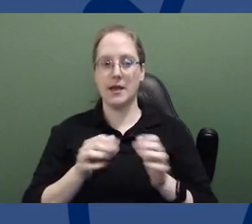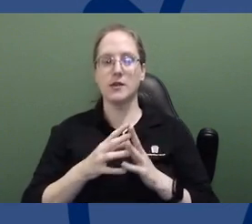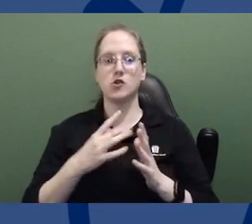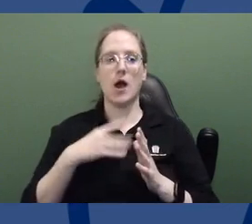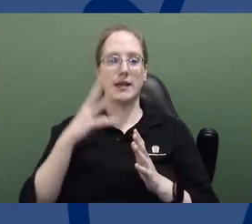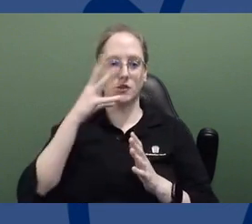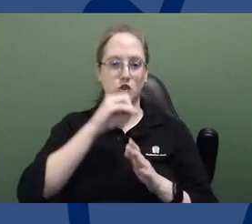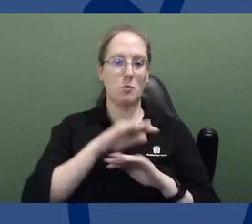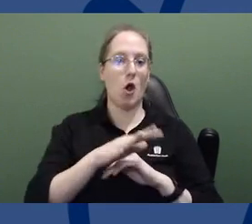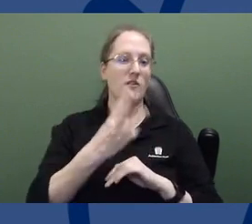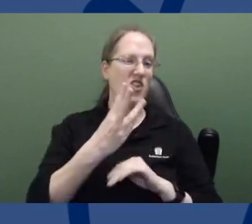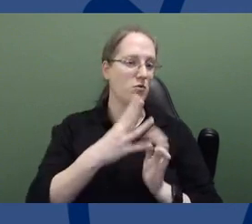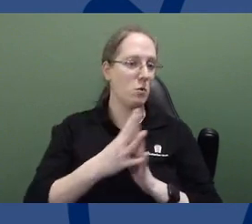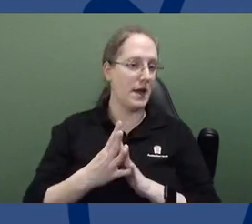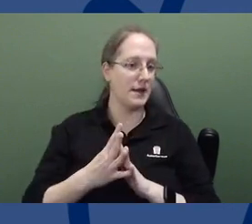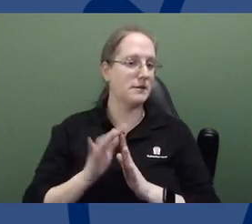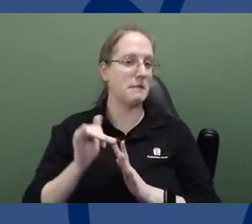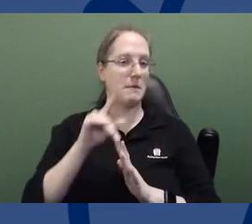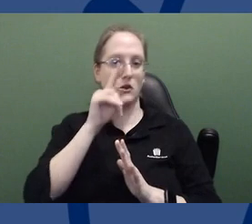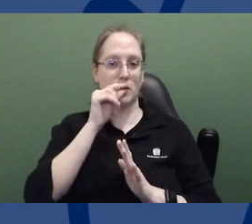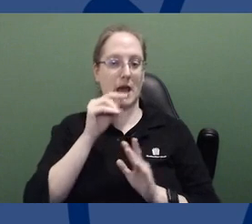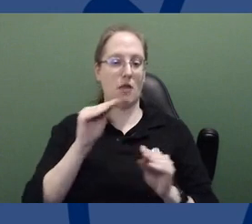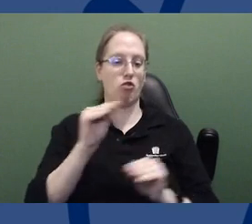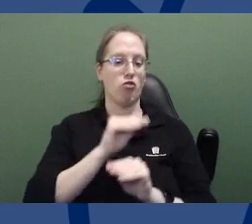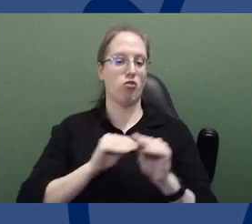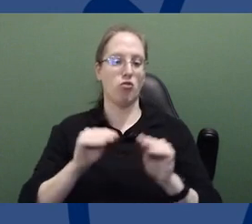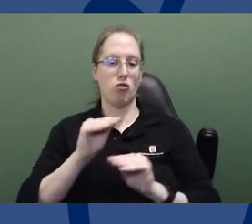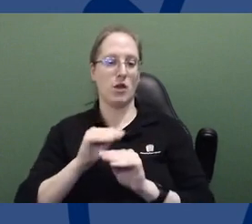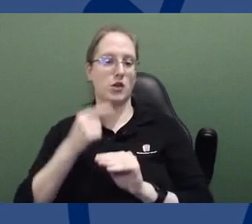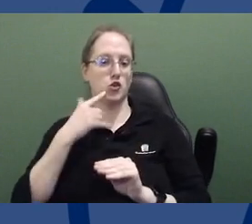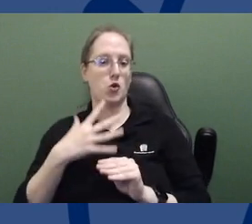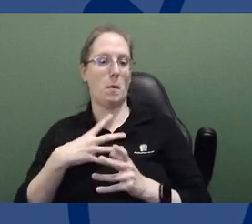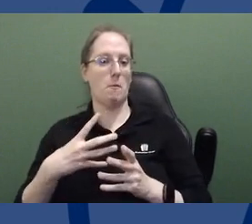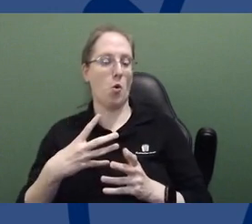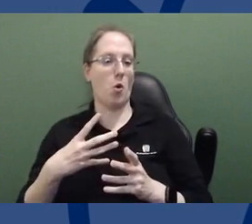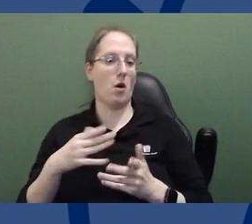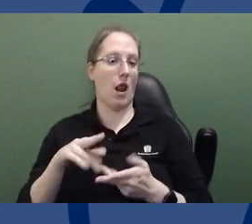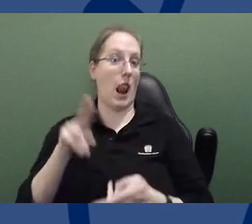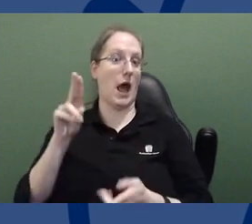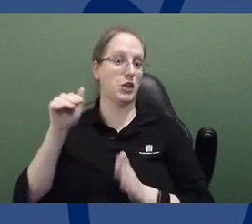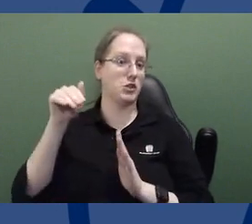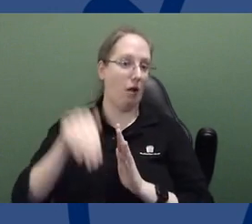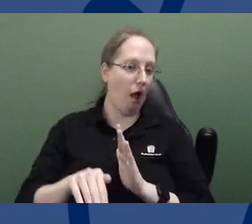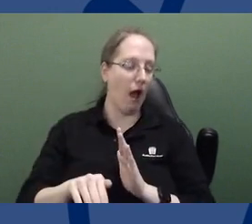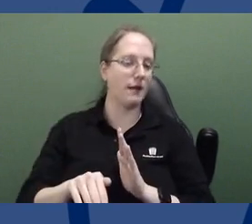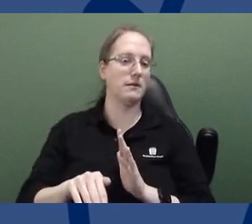able to shift the weeks around and show a larger decline and get a larger grant. So